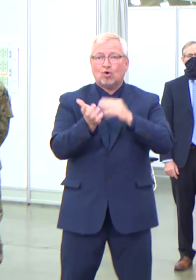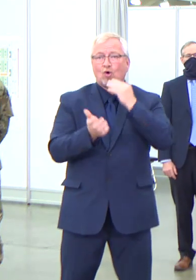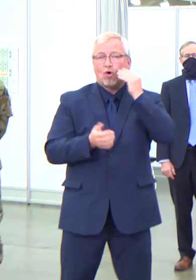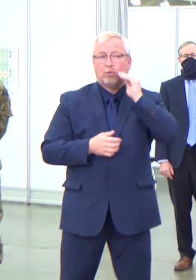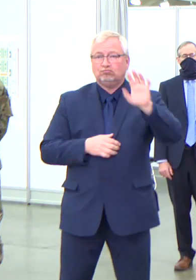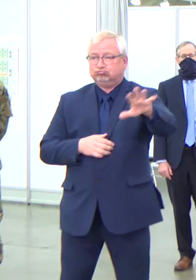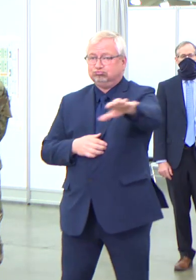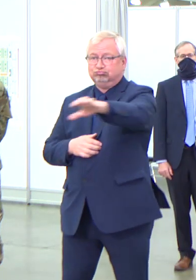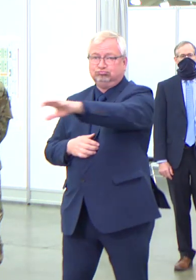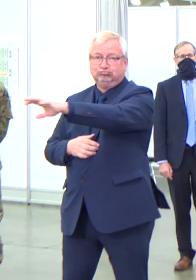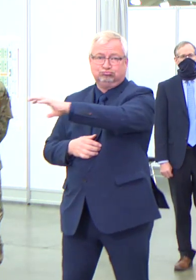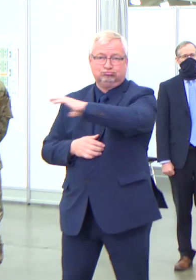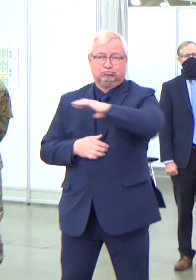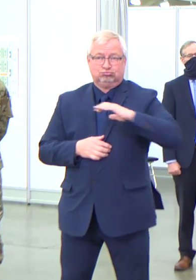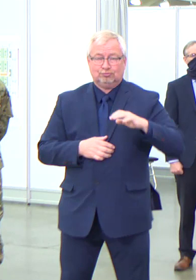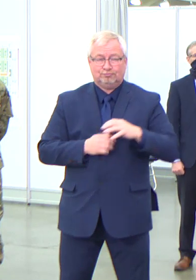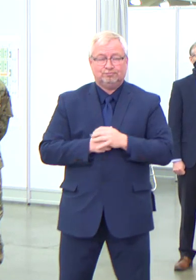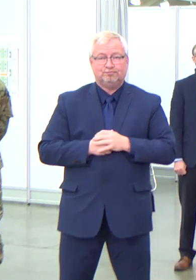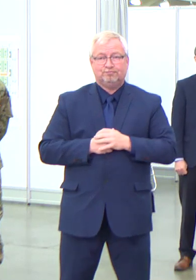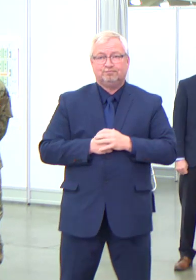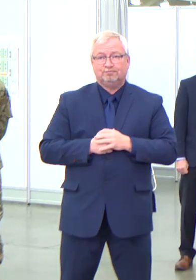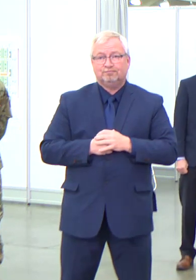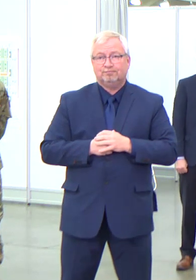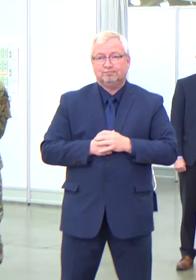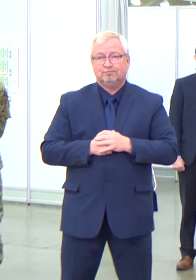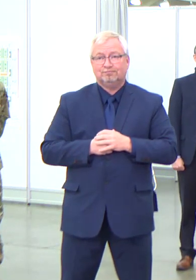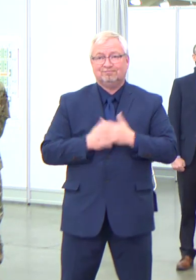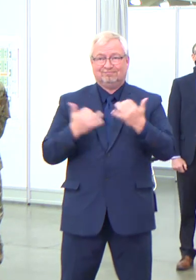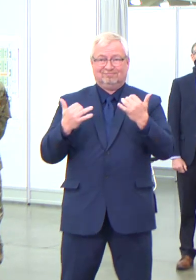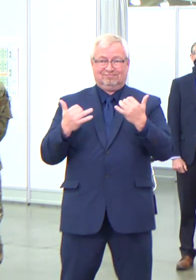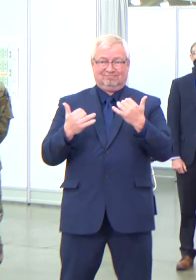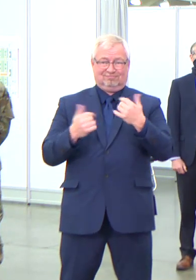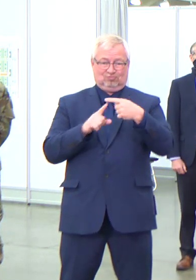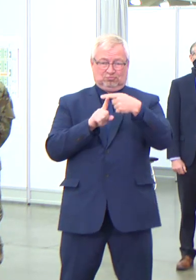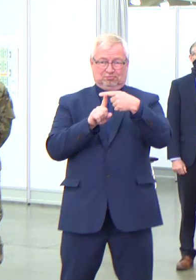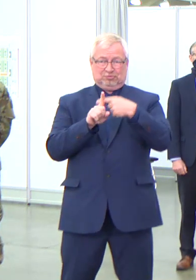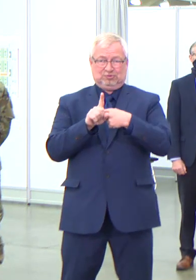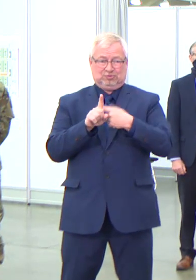across the state. We were one of the first states in the nation nearly a month